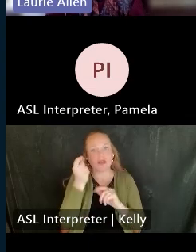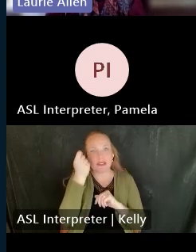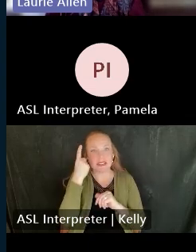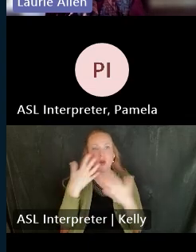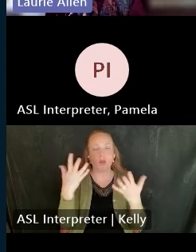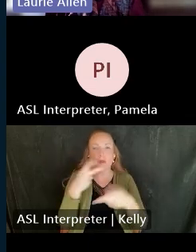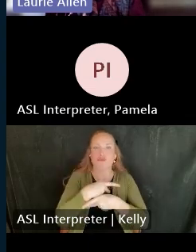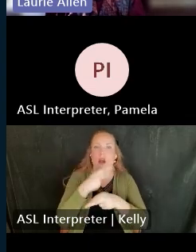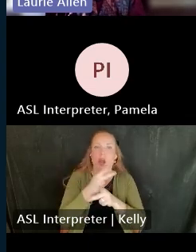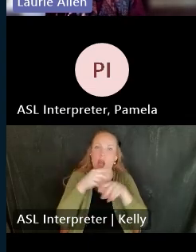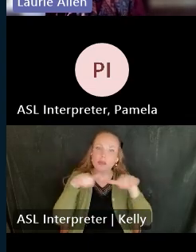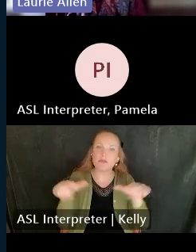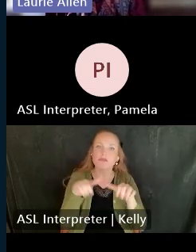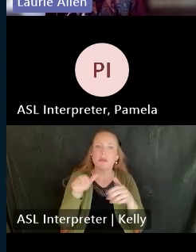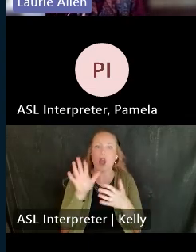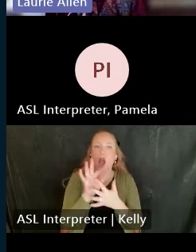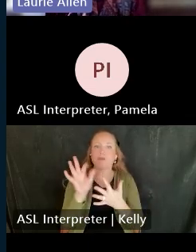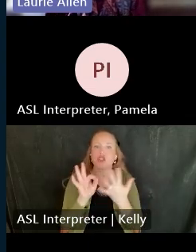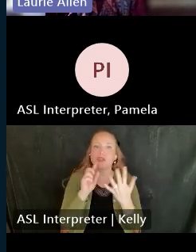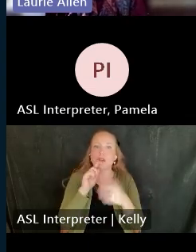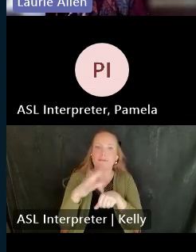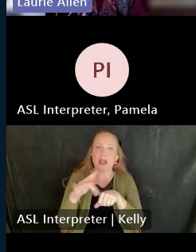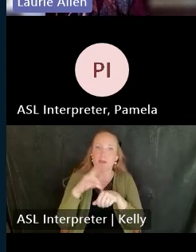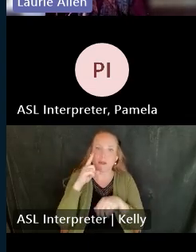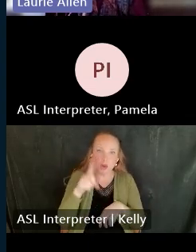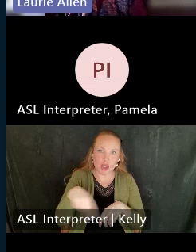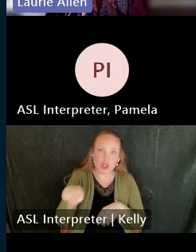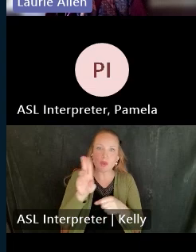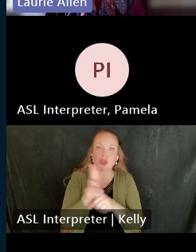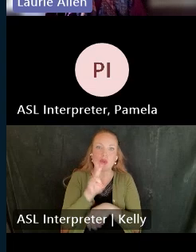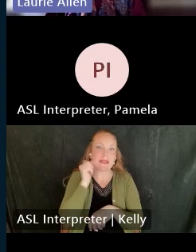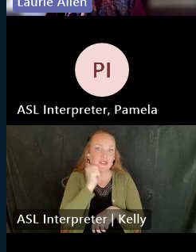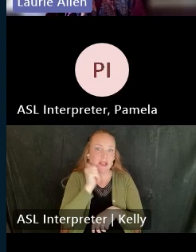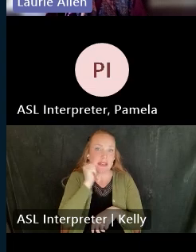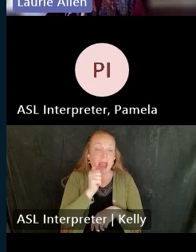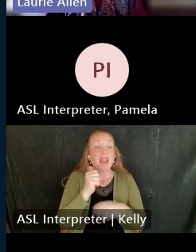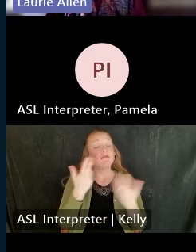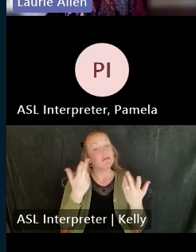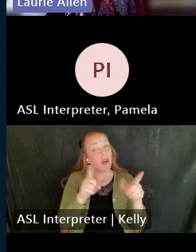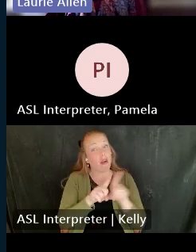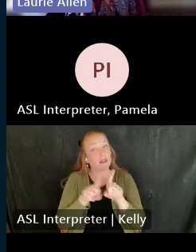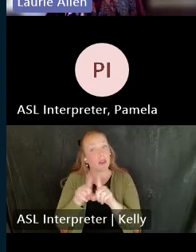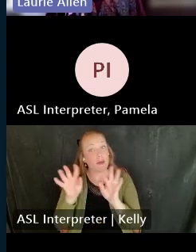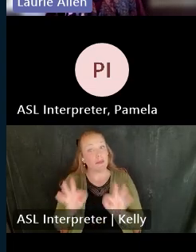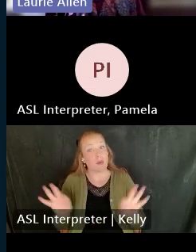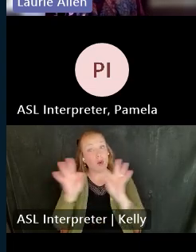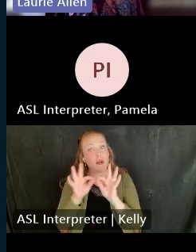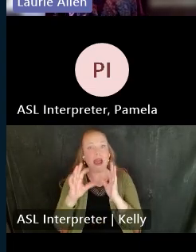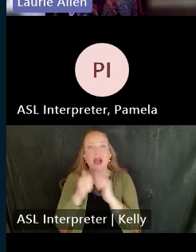are available for all of us to use every day, I think it's equally important to talk about how to build accessible content.